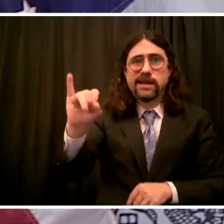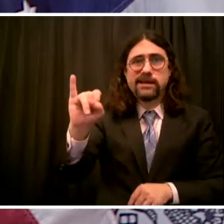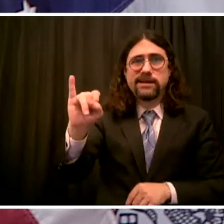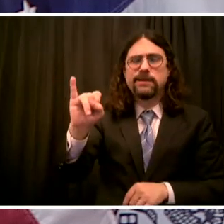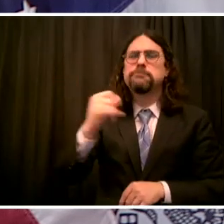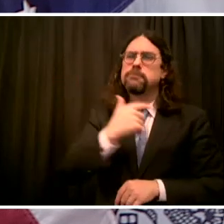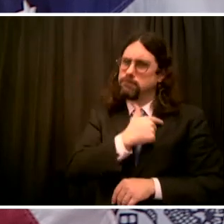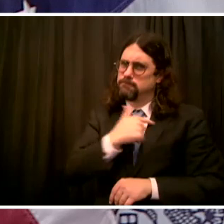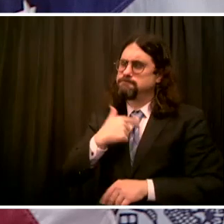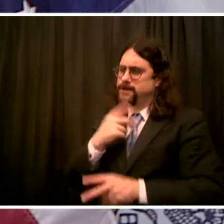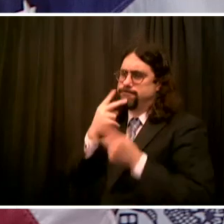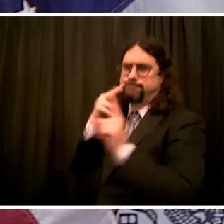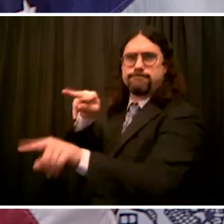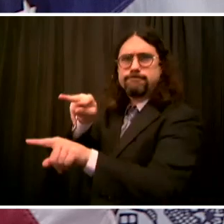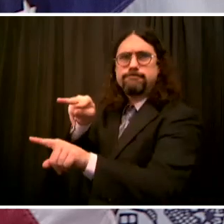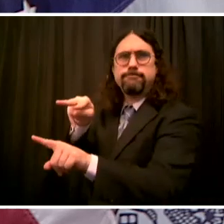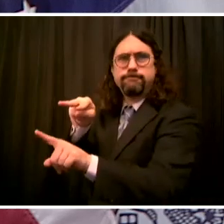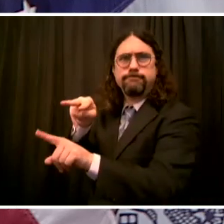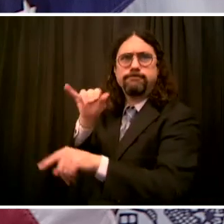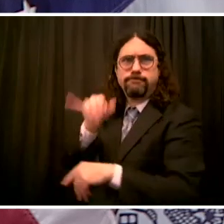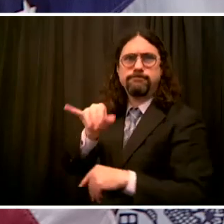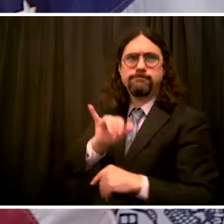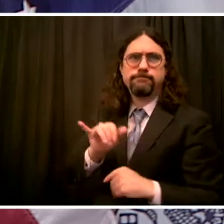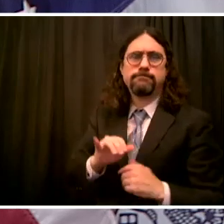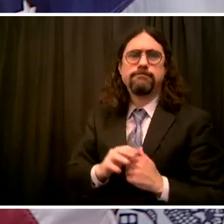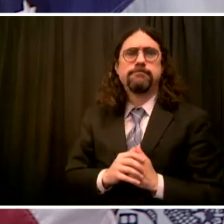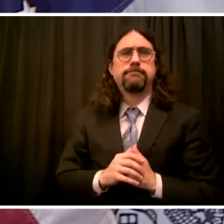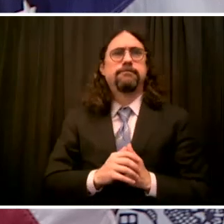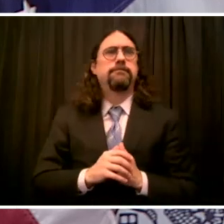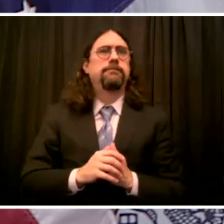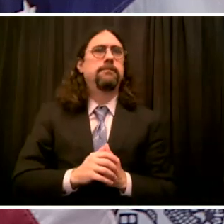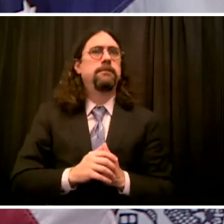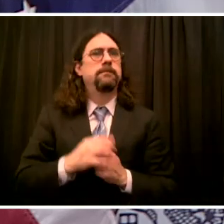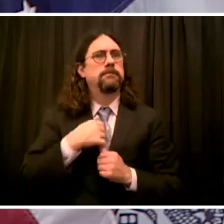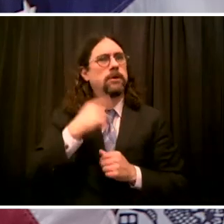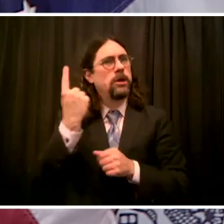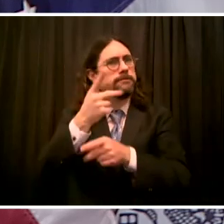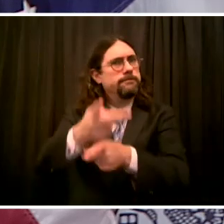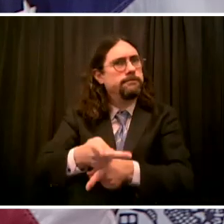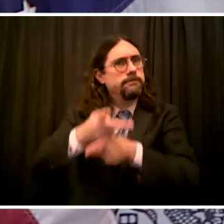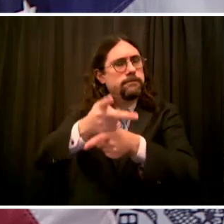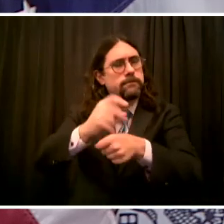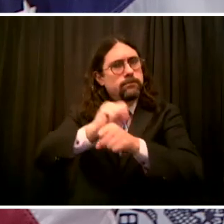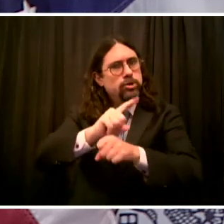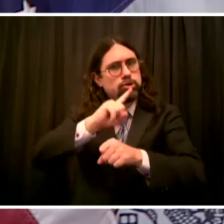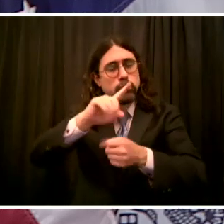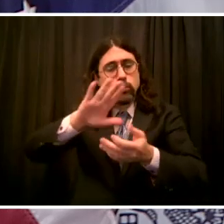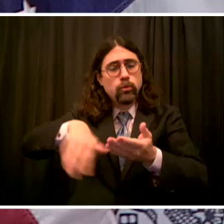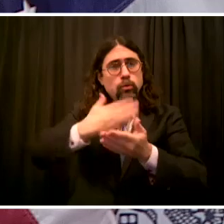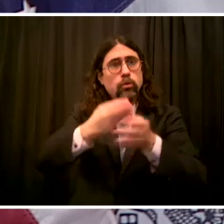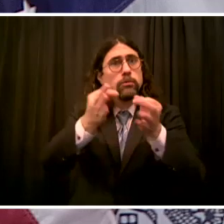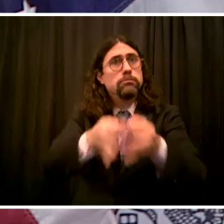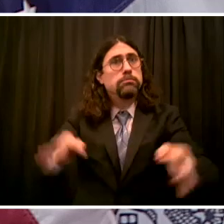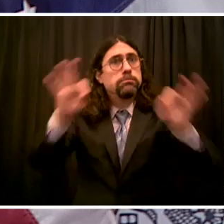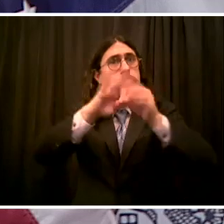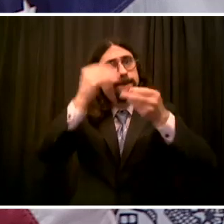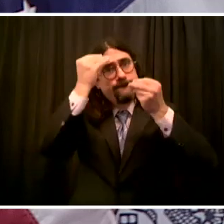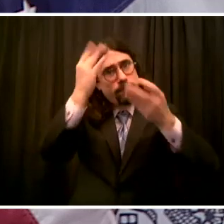XCEETIPO, NRATHER THAN THE NORM, AT THIS POINT. JUST ERRING ON THE SIDE OF CAUTION, WE'LL SEU OTHER MEANS